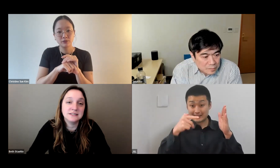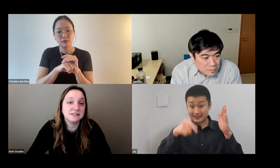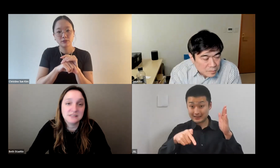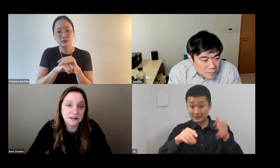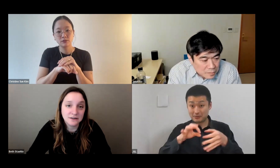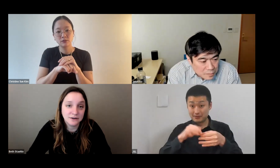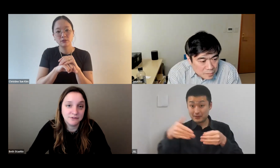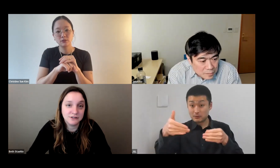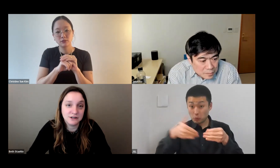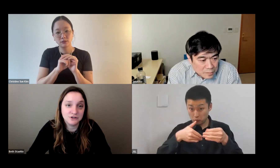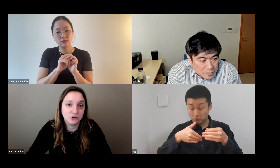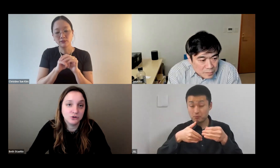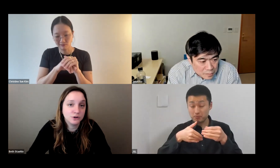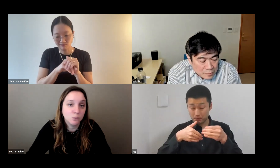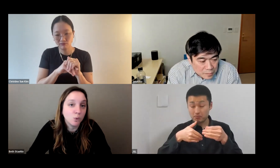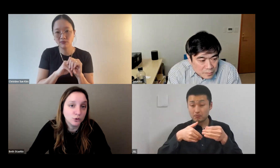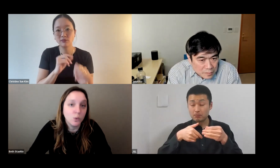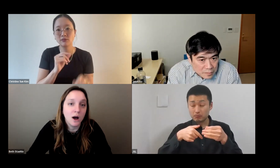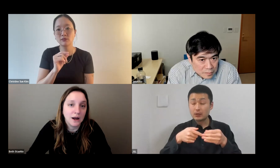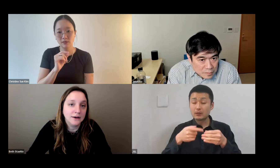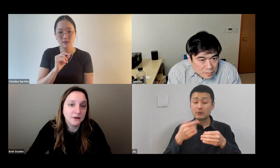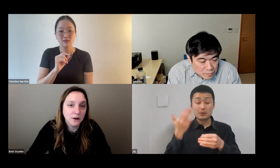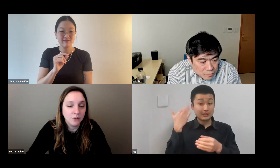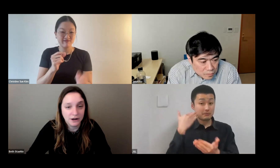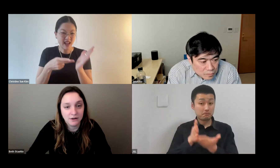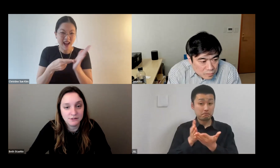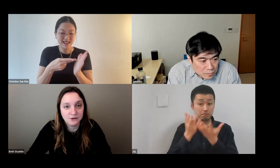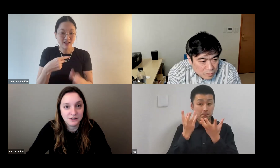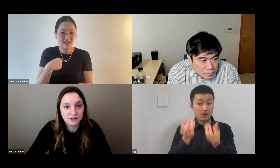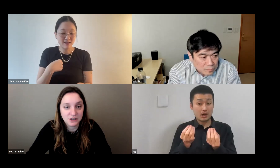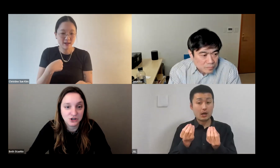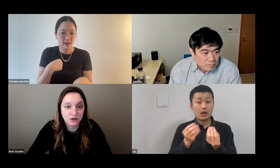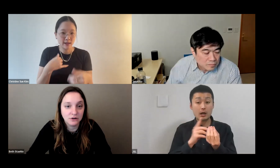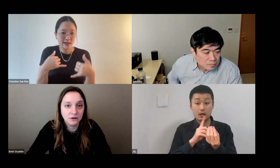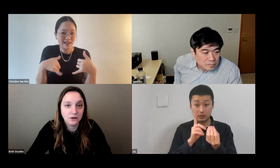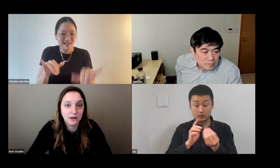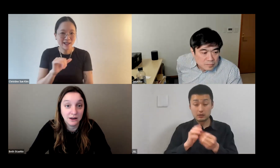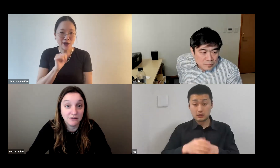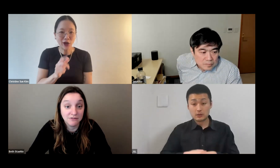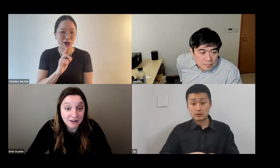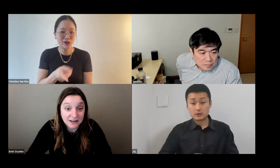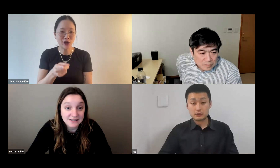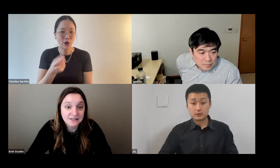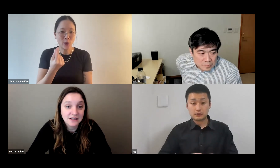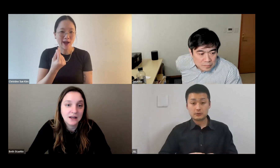a standard for deaf children worldwide when it comes to education. It varies.